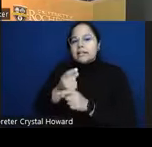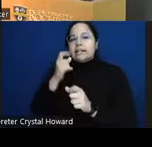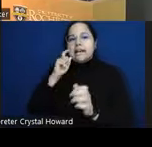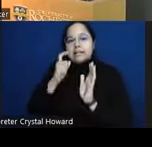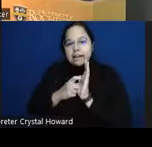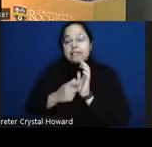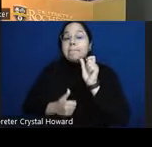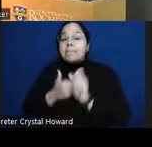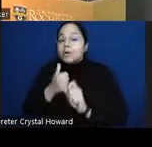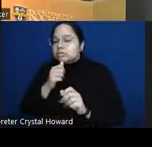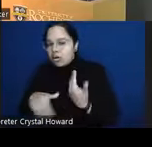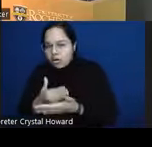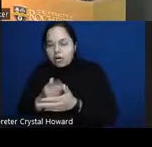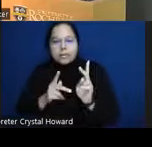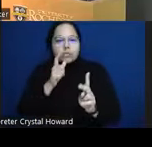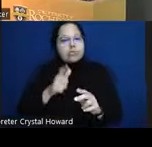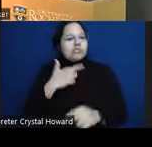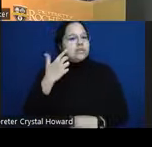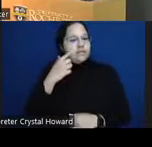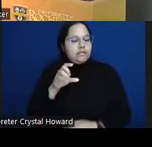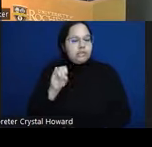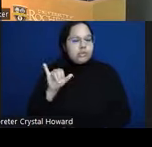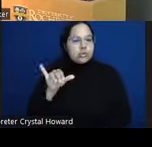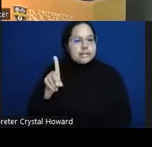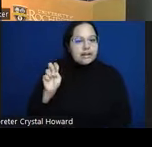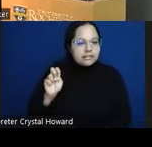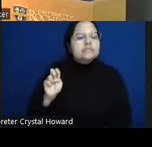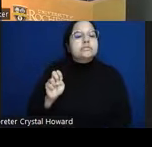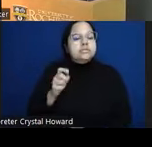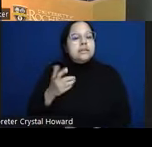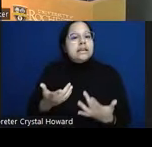interested in how sensitive our test is to the actual disease or negative outcome that we're